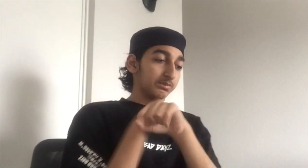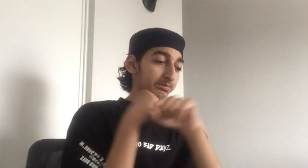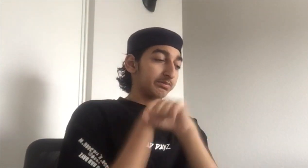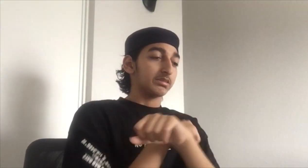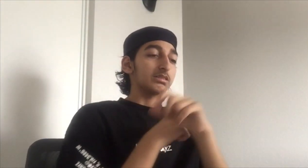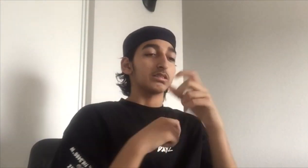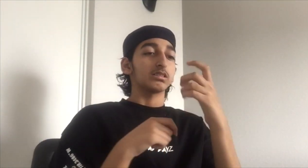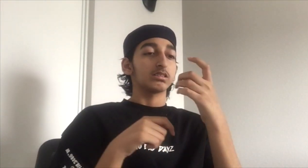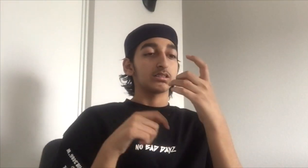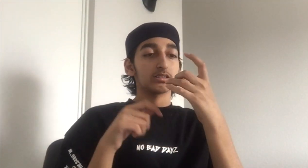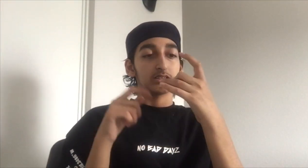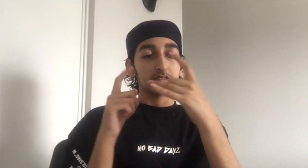And UFC fighter